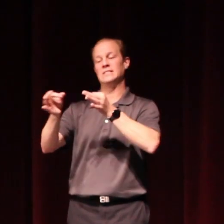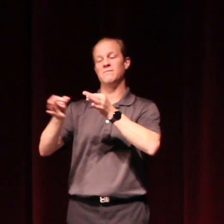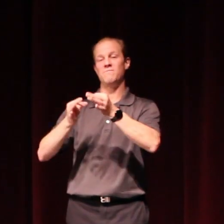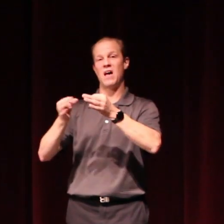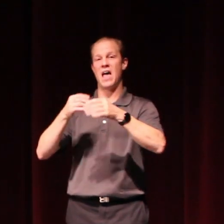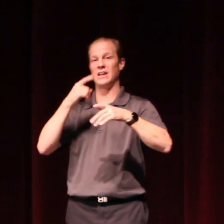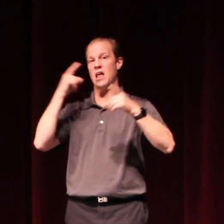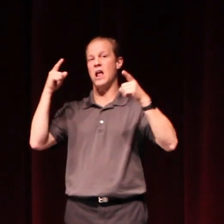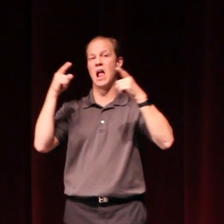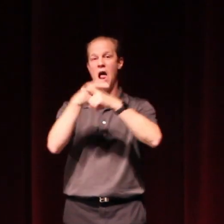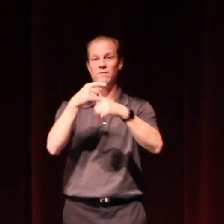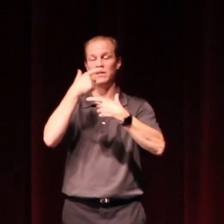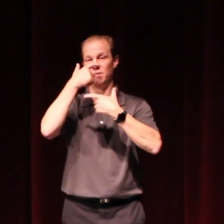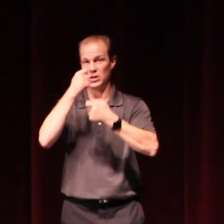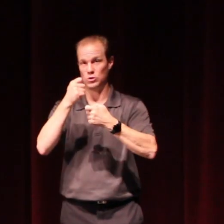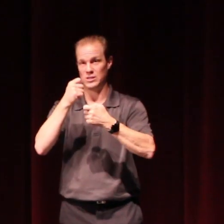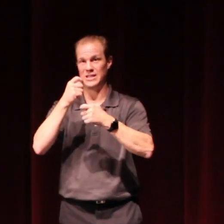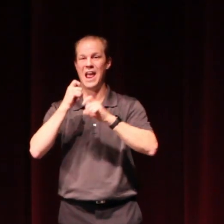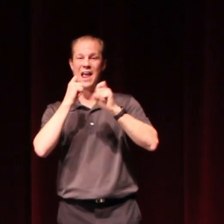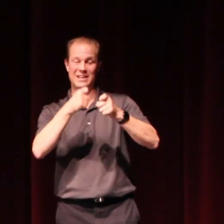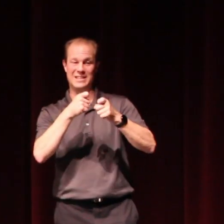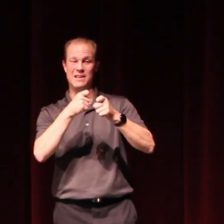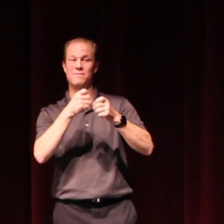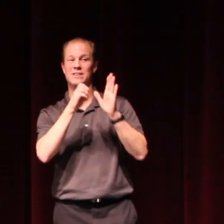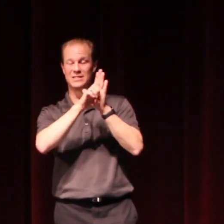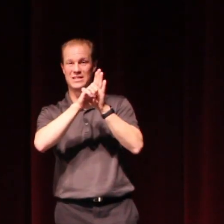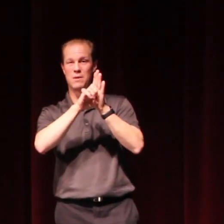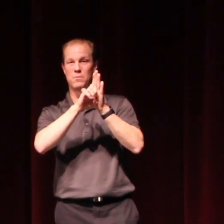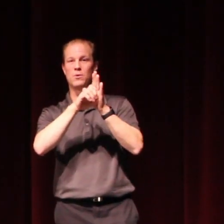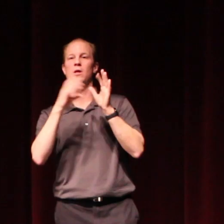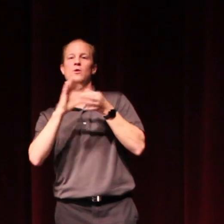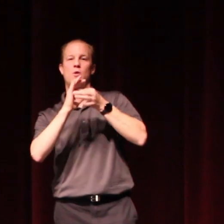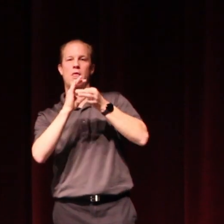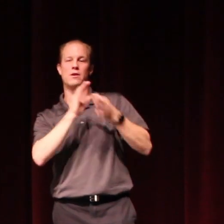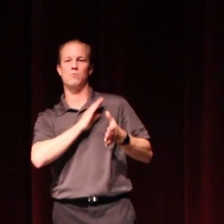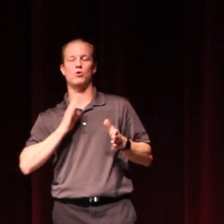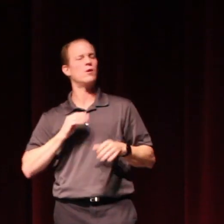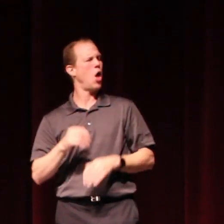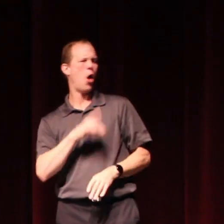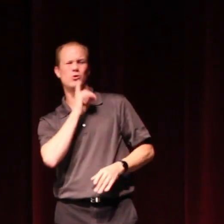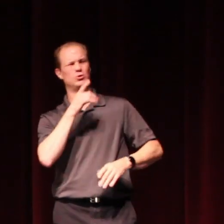(Joel Spotts) Sure. This actually comes up a lot when you're a fiduciary financial advisor.